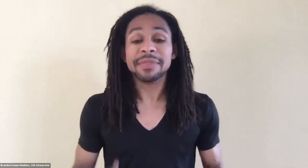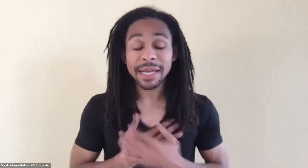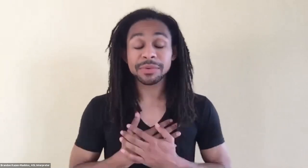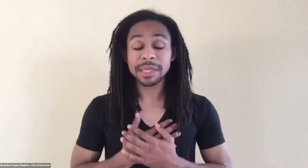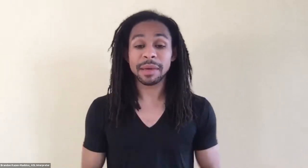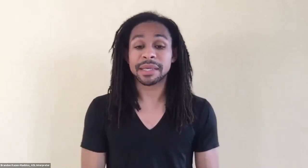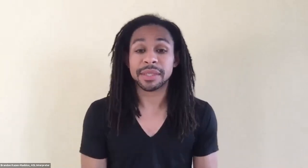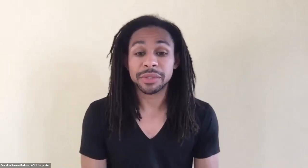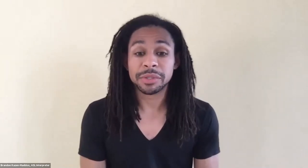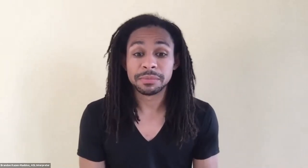And that's really my message.